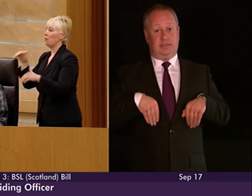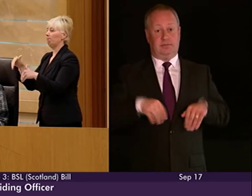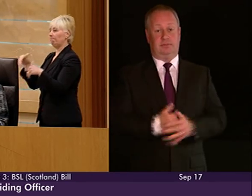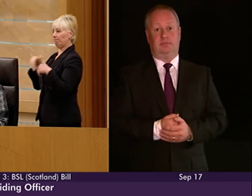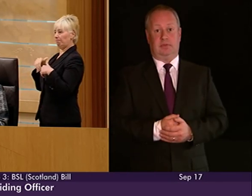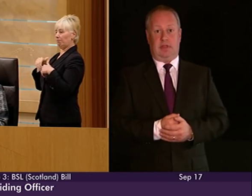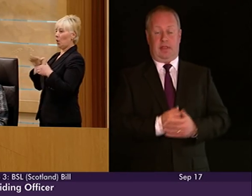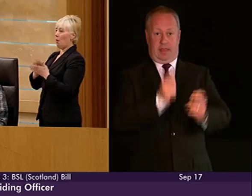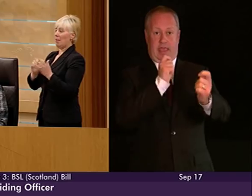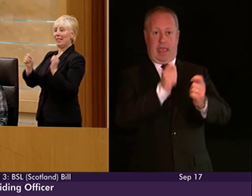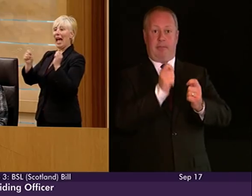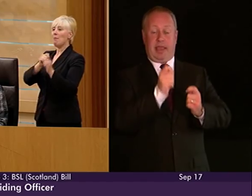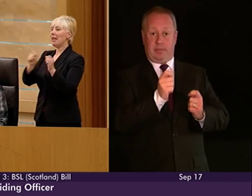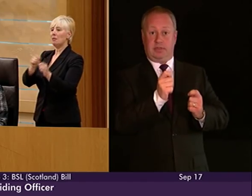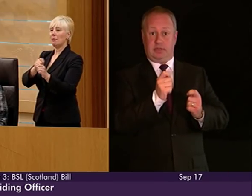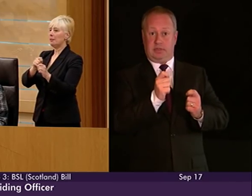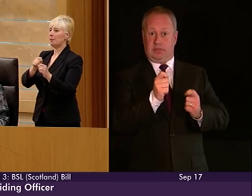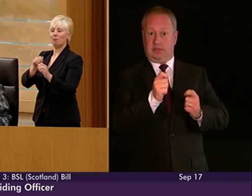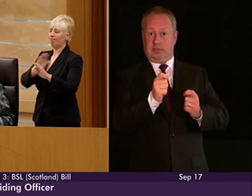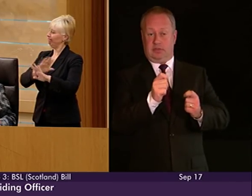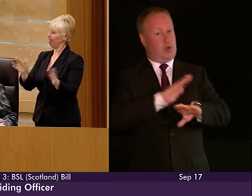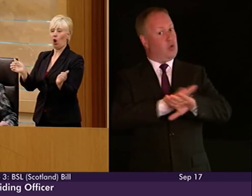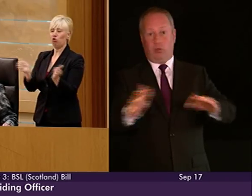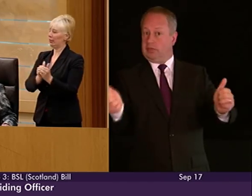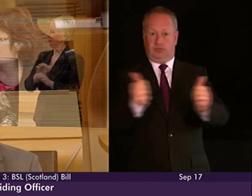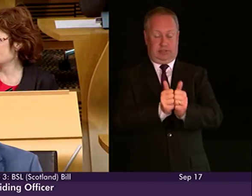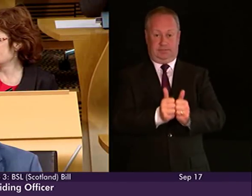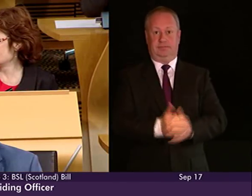Amendment disagreed to.